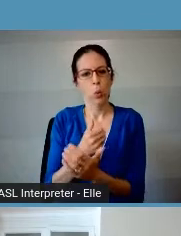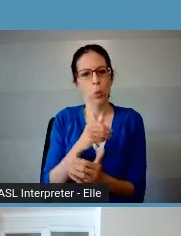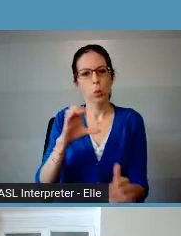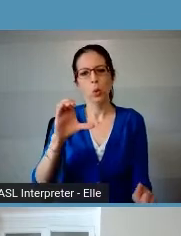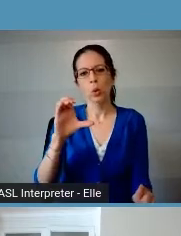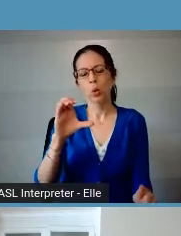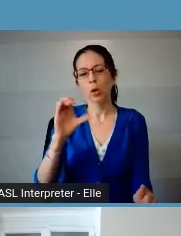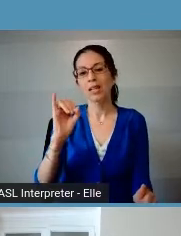for the eighth grade.